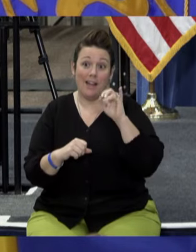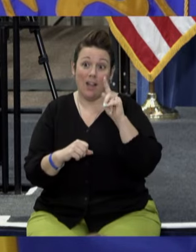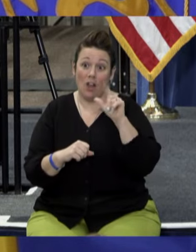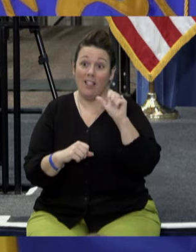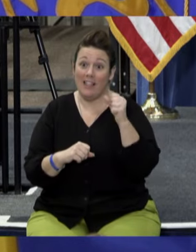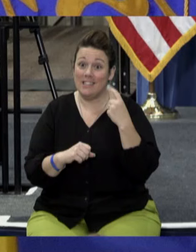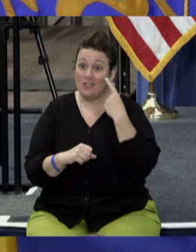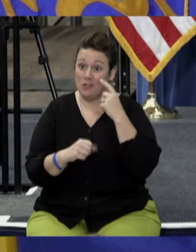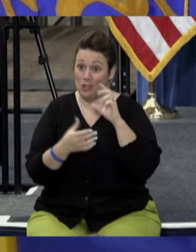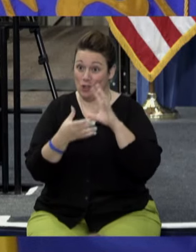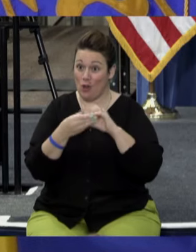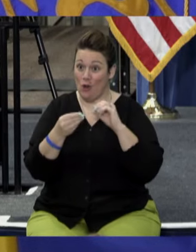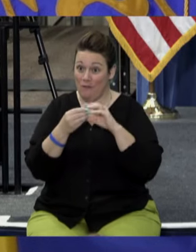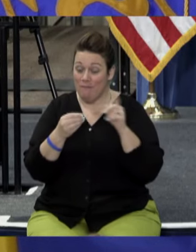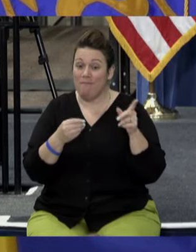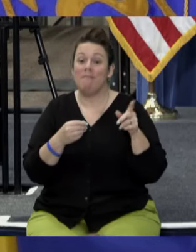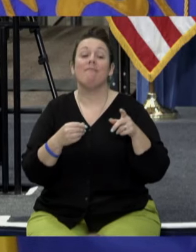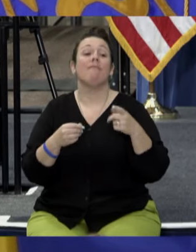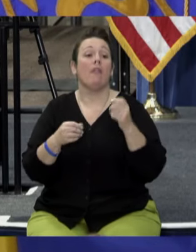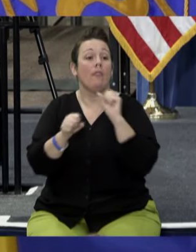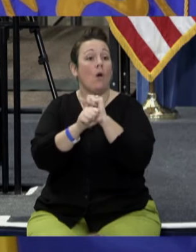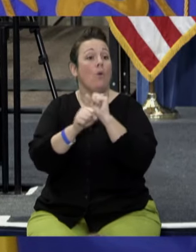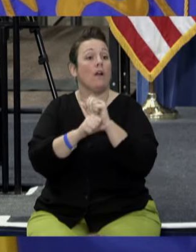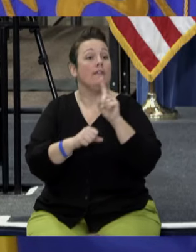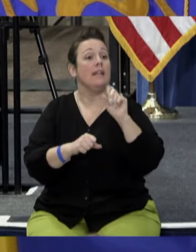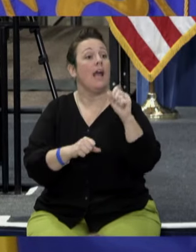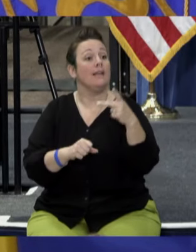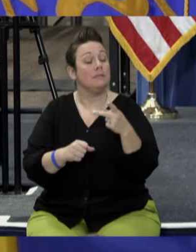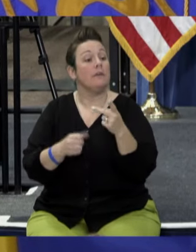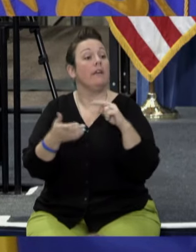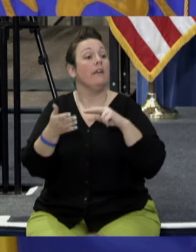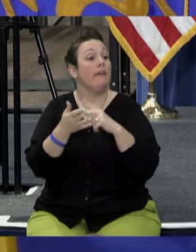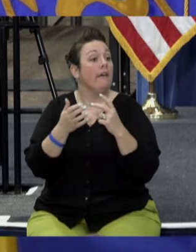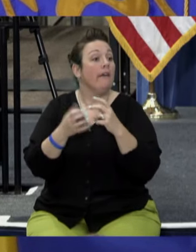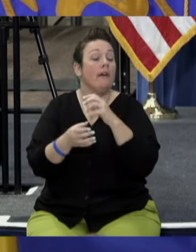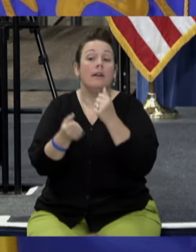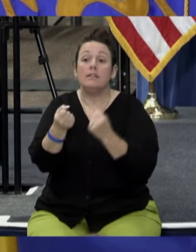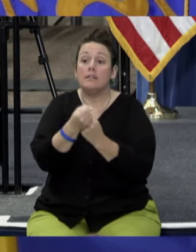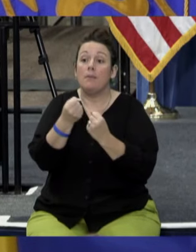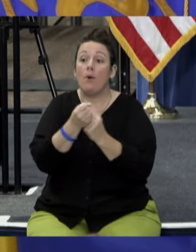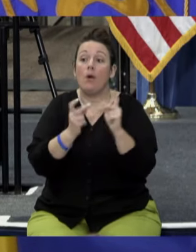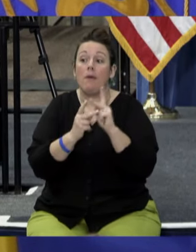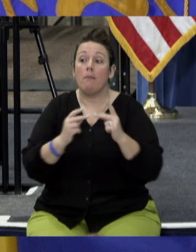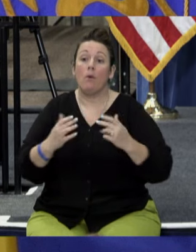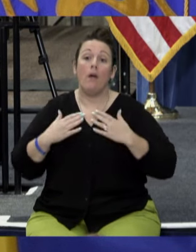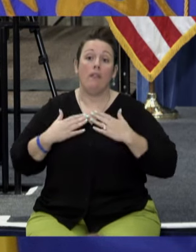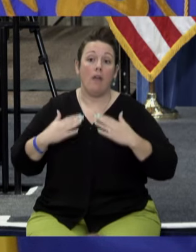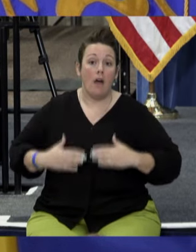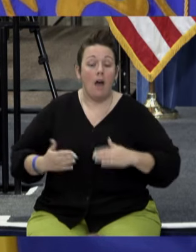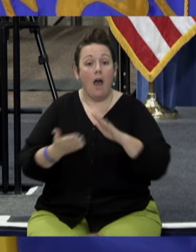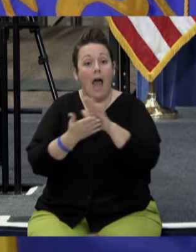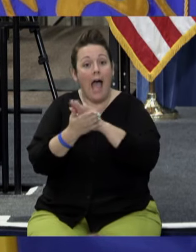The work of a DSP includes supporting people with hygiene, nutrition, and other activities